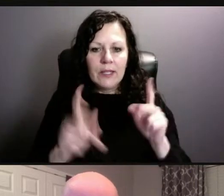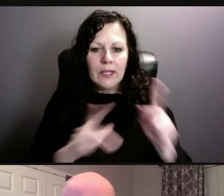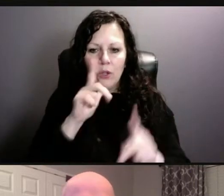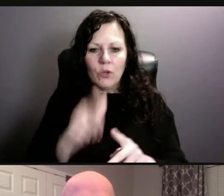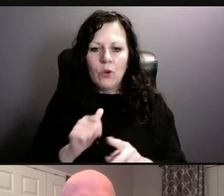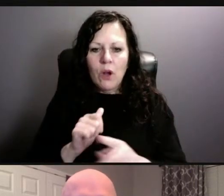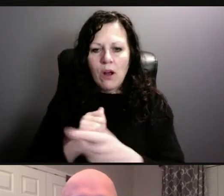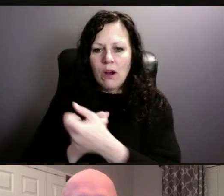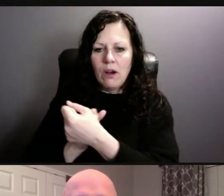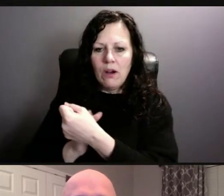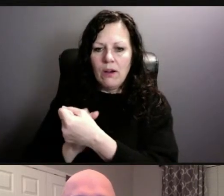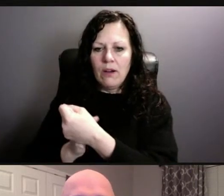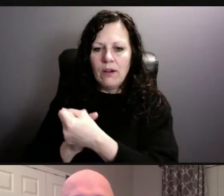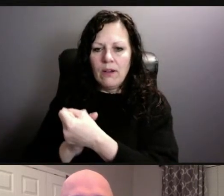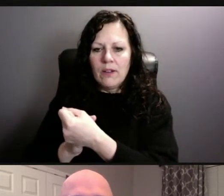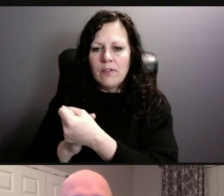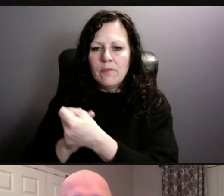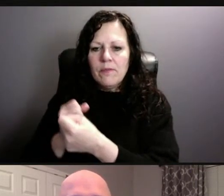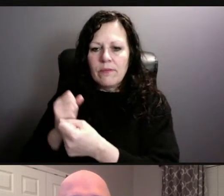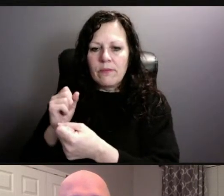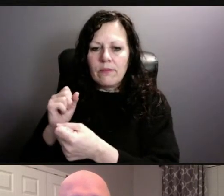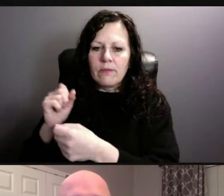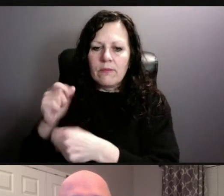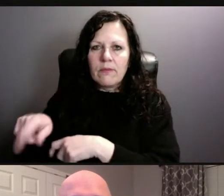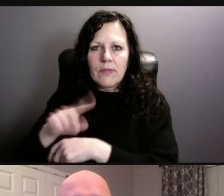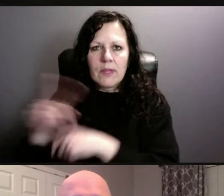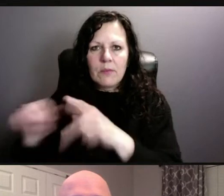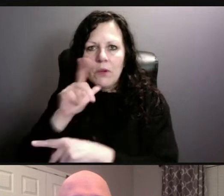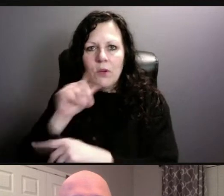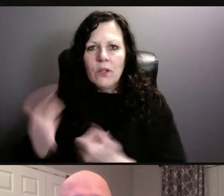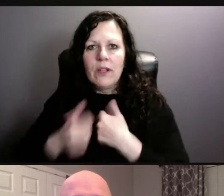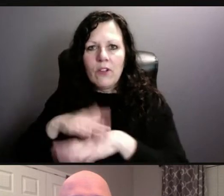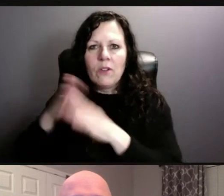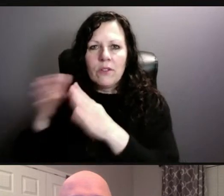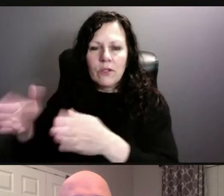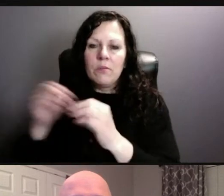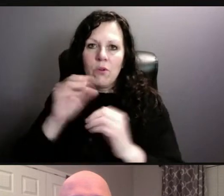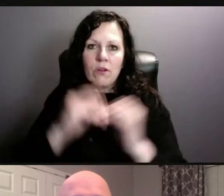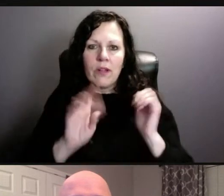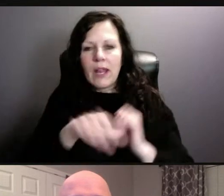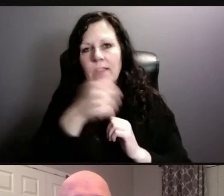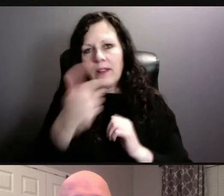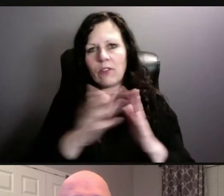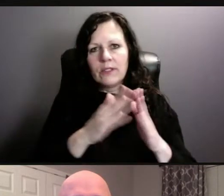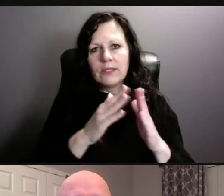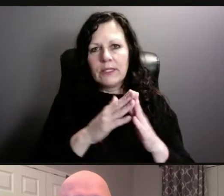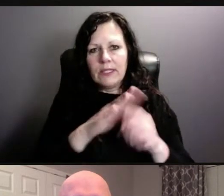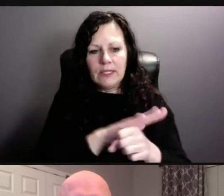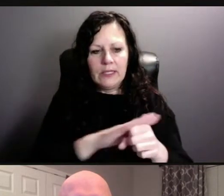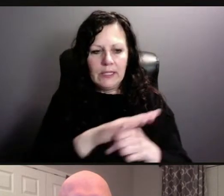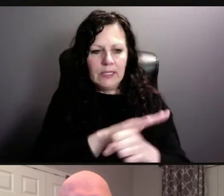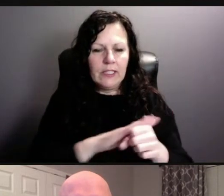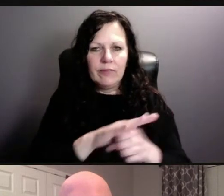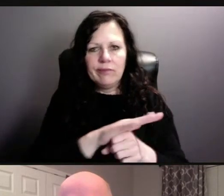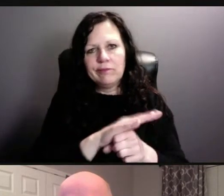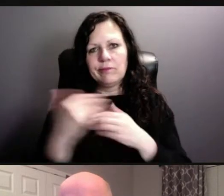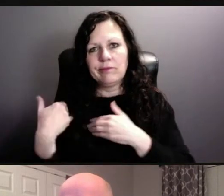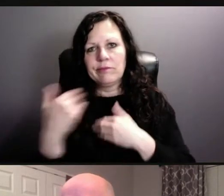OFTEN THAN NOT IT'S OUR PUBLIC SAFETY PEOPLE WHO ARE ONLY